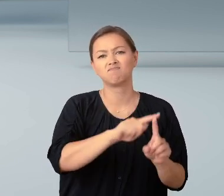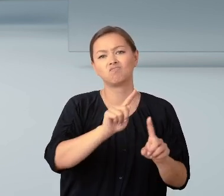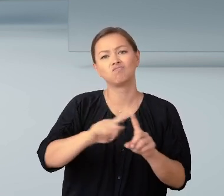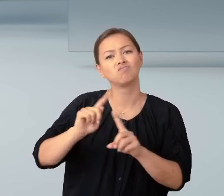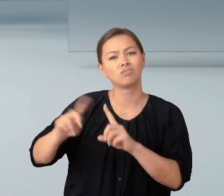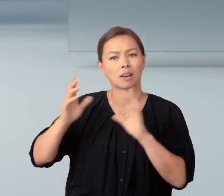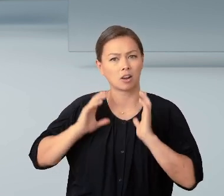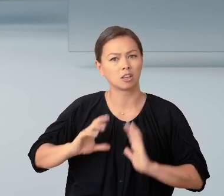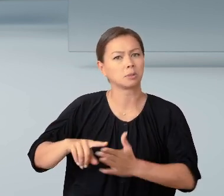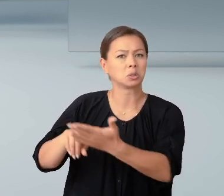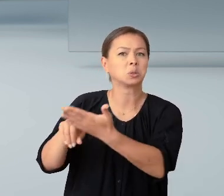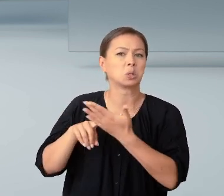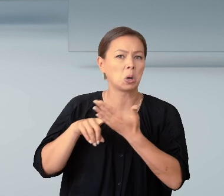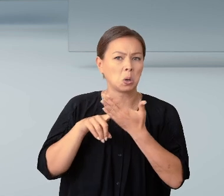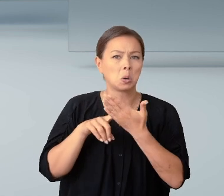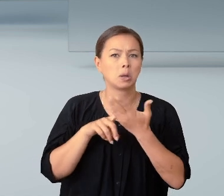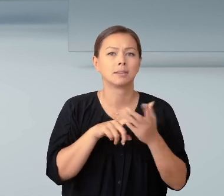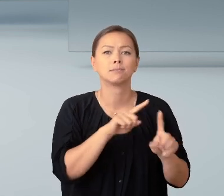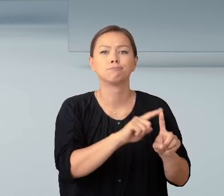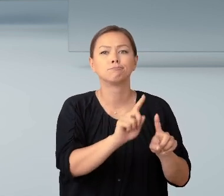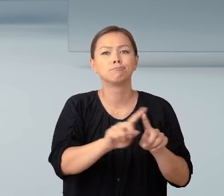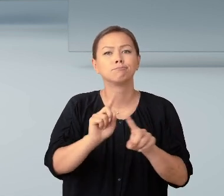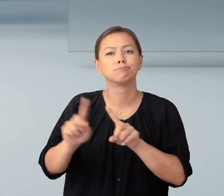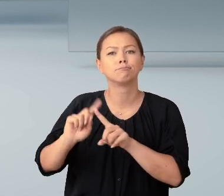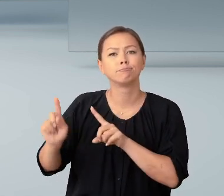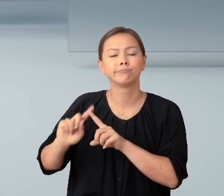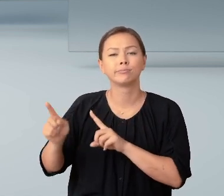know, other areas, including what I'd shown in terms of forecast